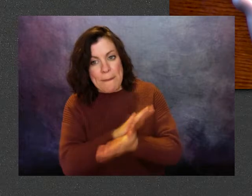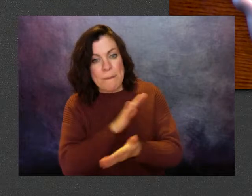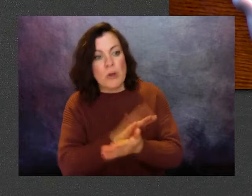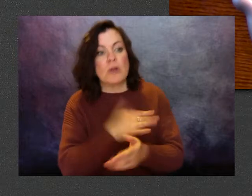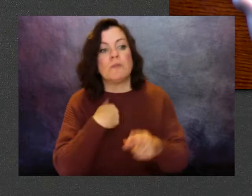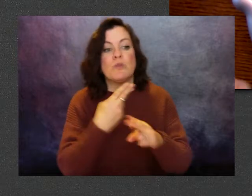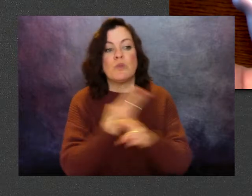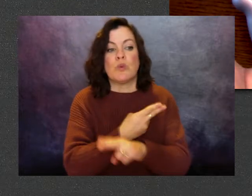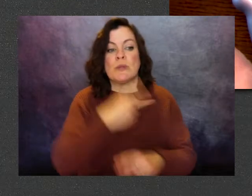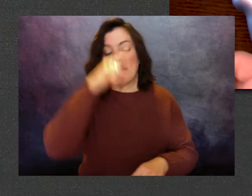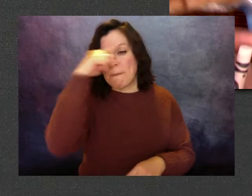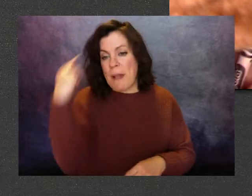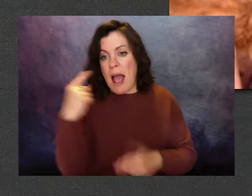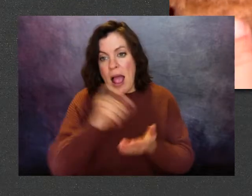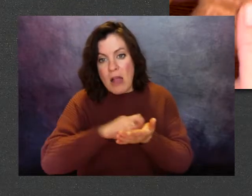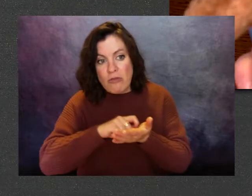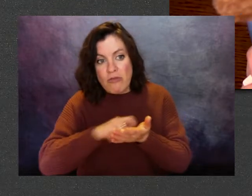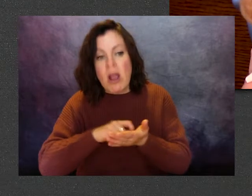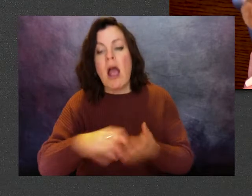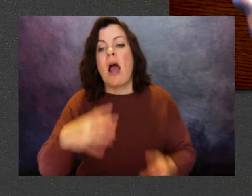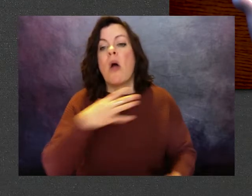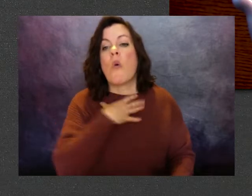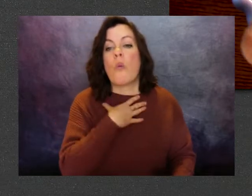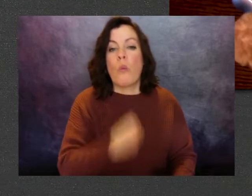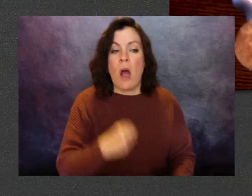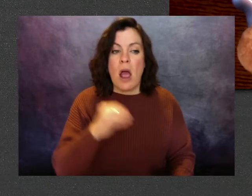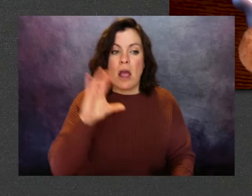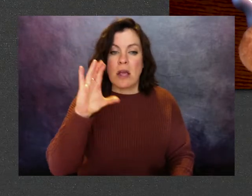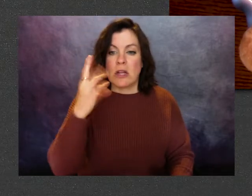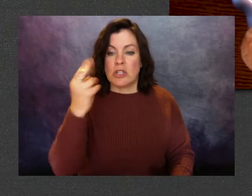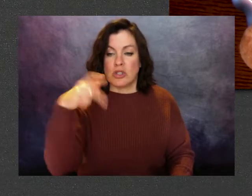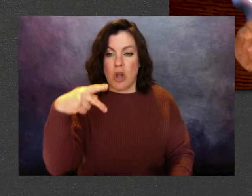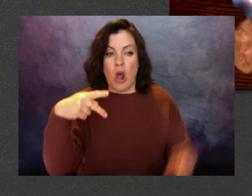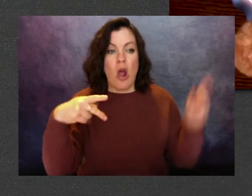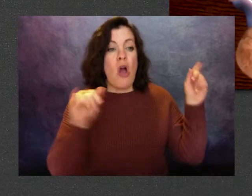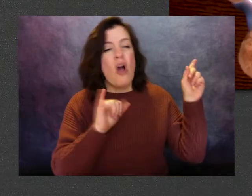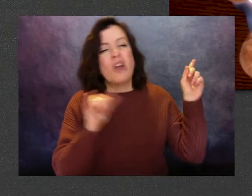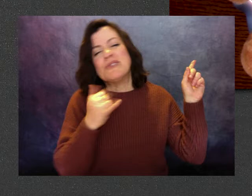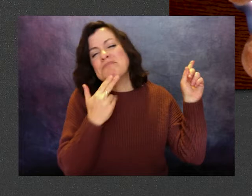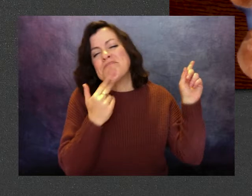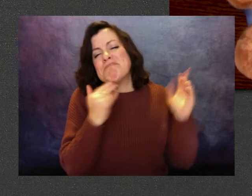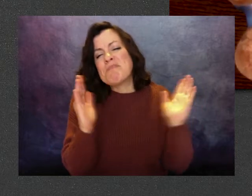And you'll need a cute little stuffed animal. Like this kitty [meows].